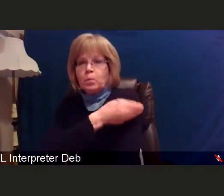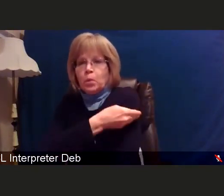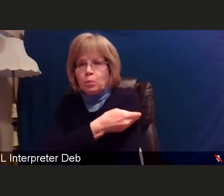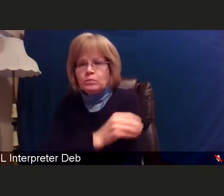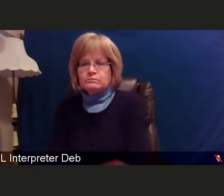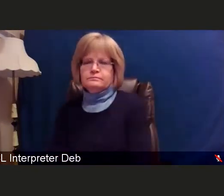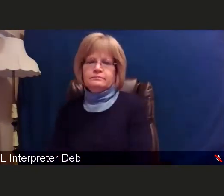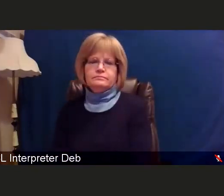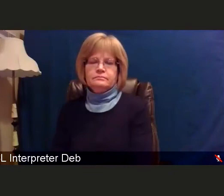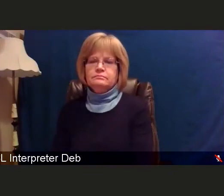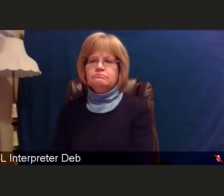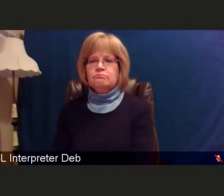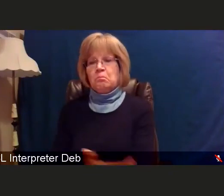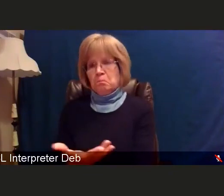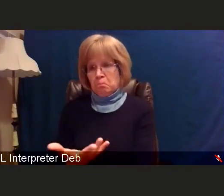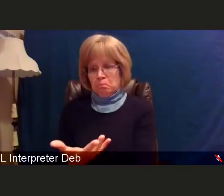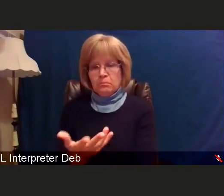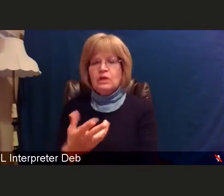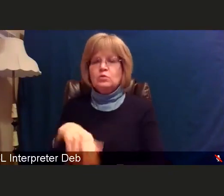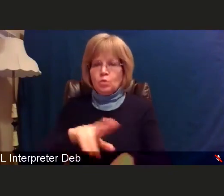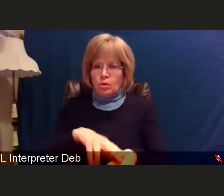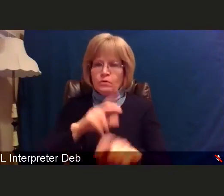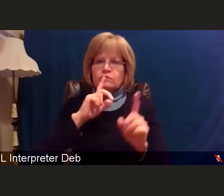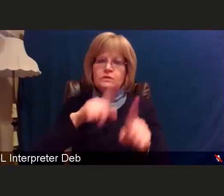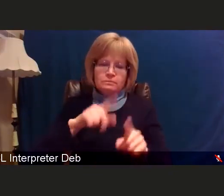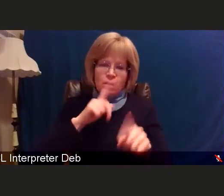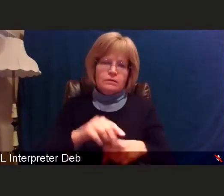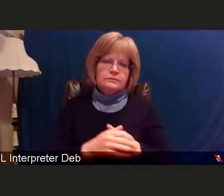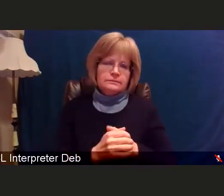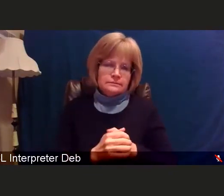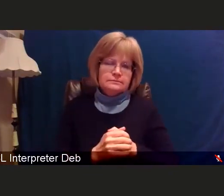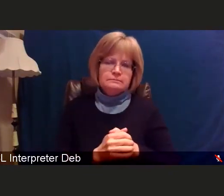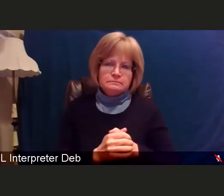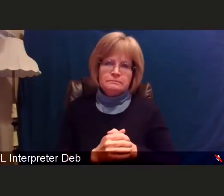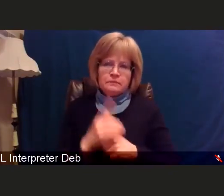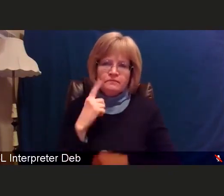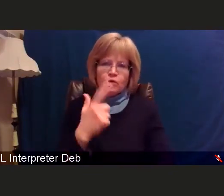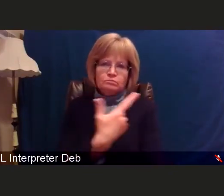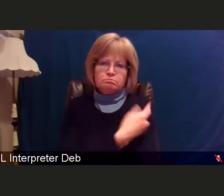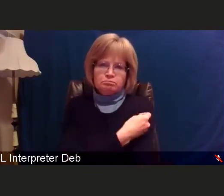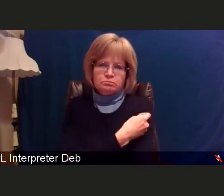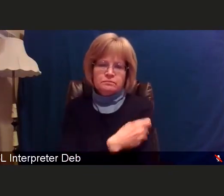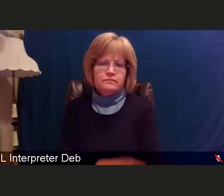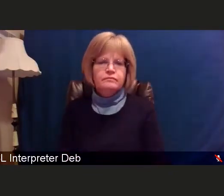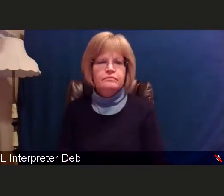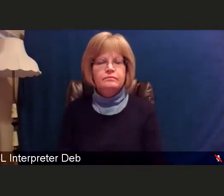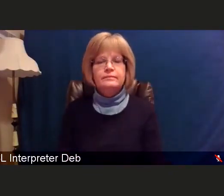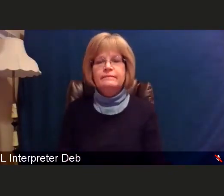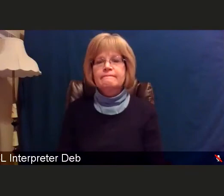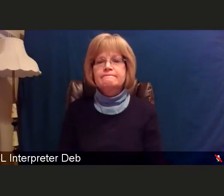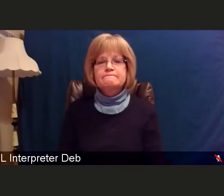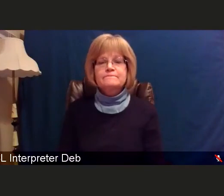Those are all fairly normal responses to this injection and to other vaccine injections as well.